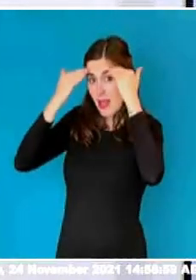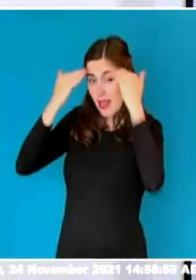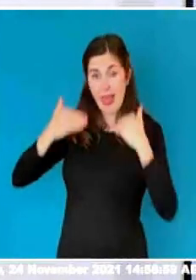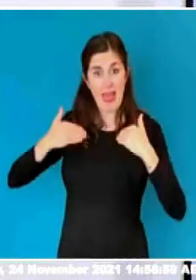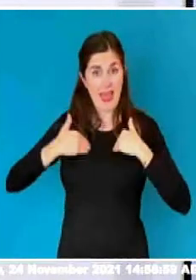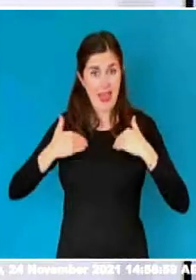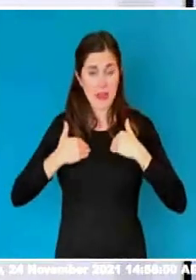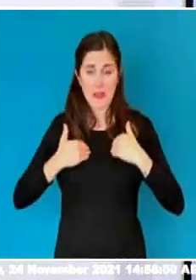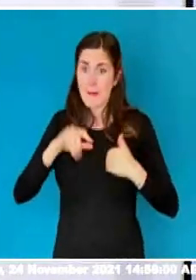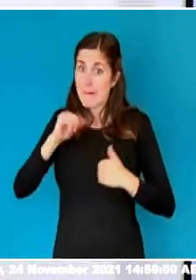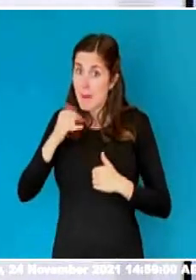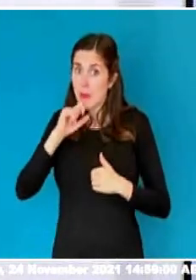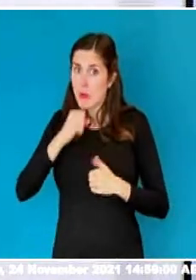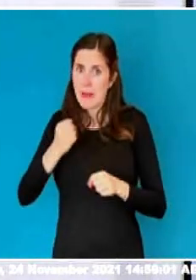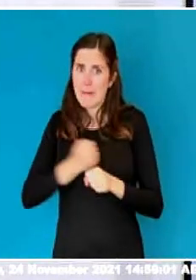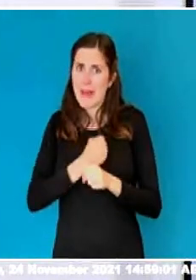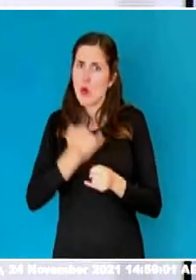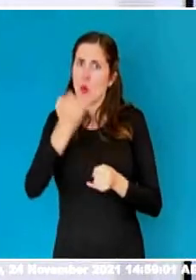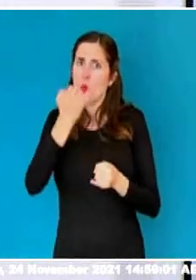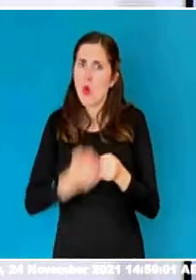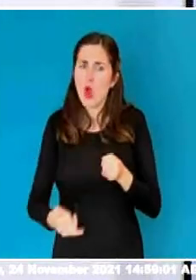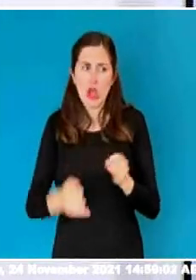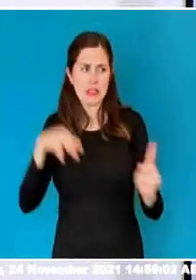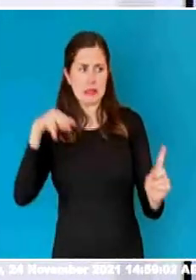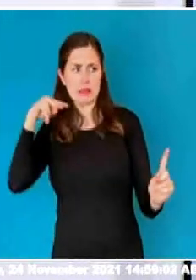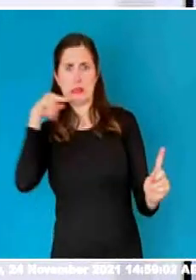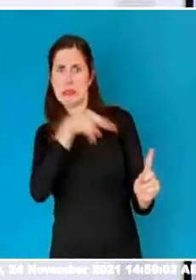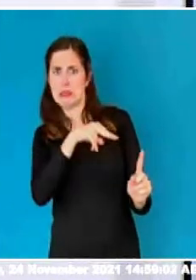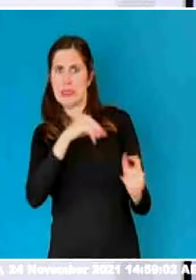workers identifying psychosocial hazards".